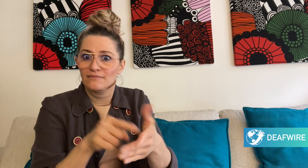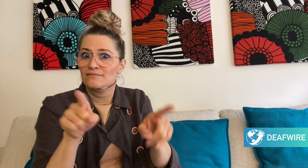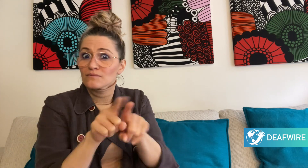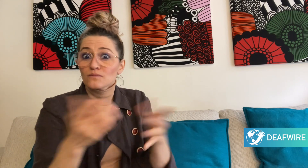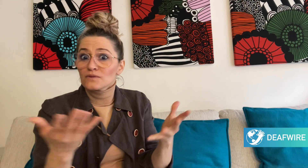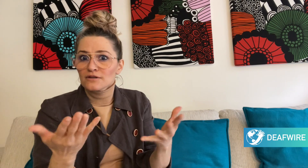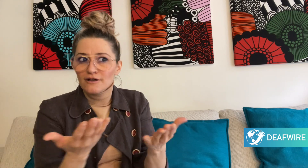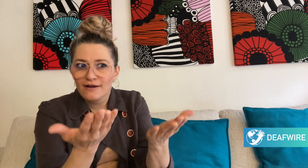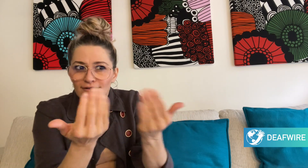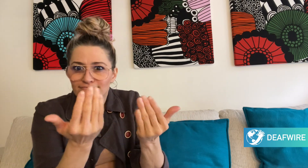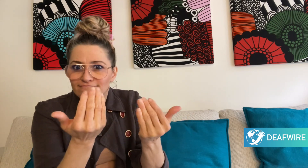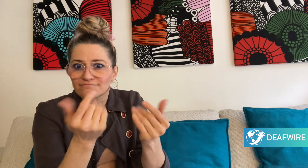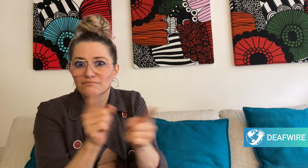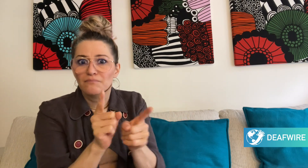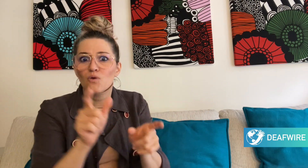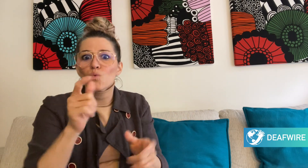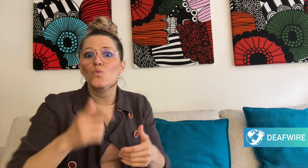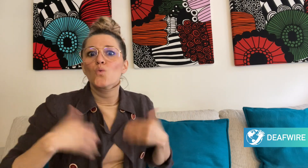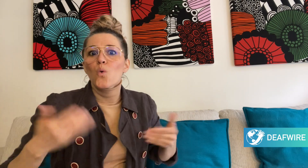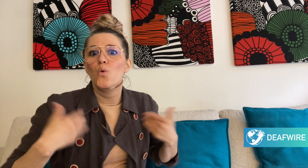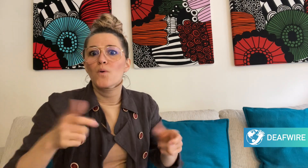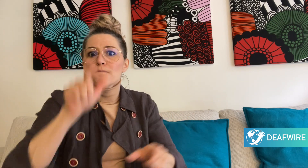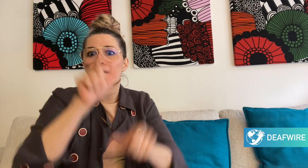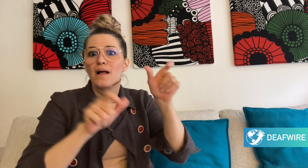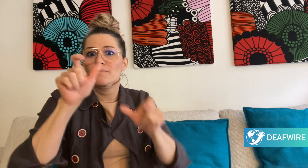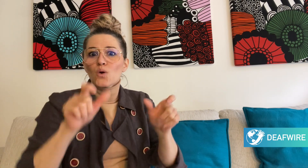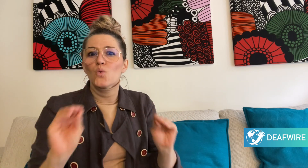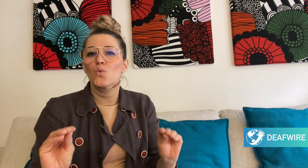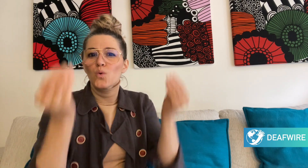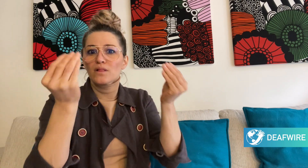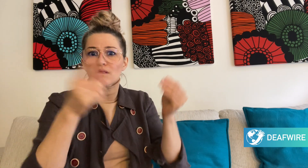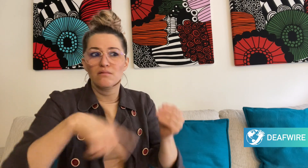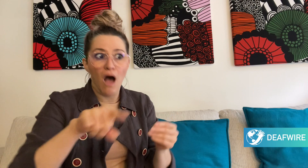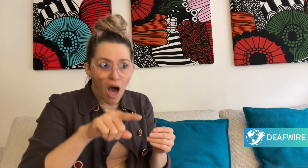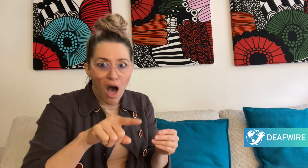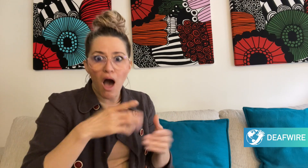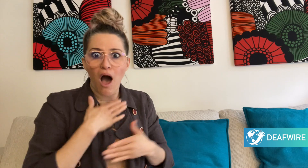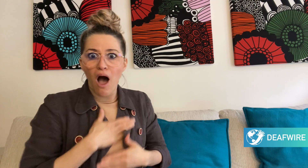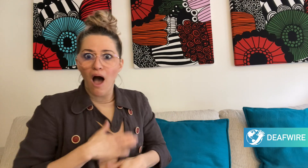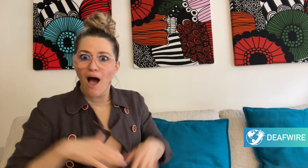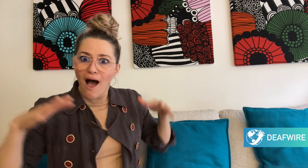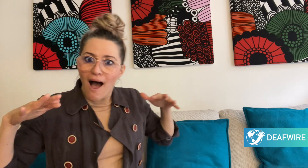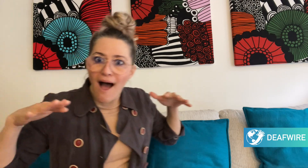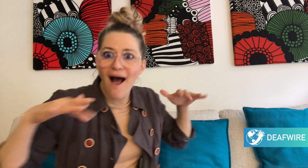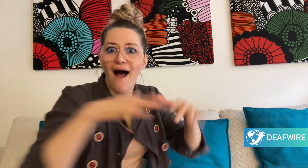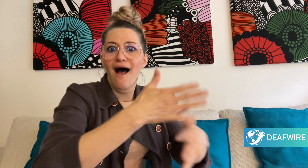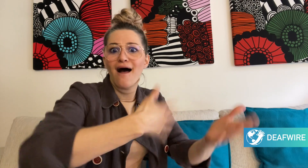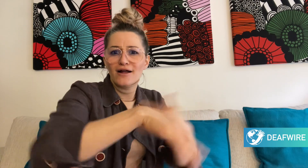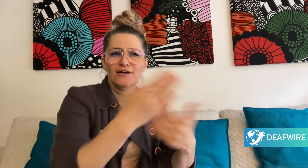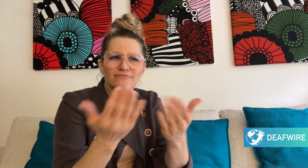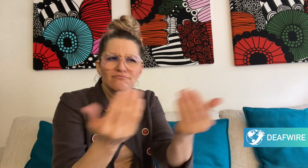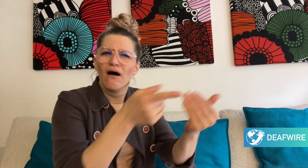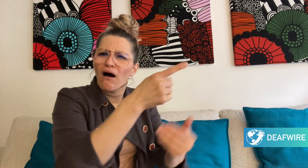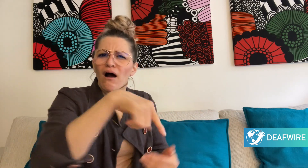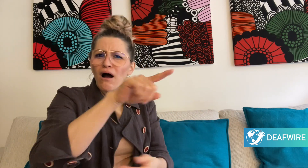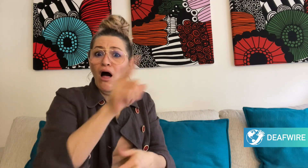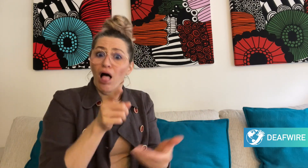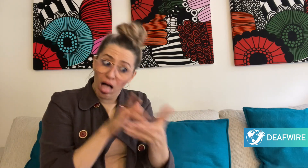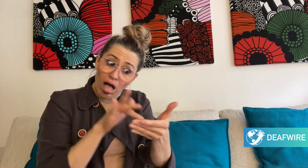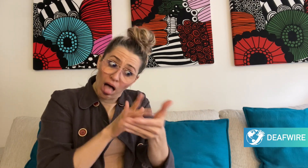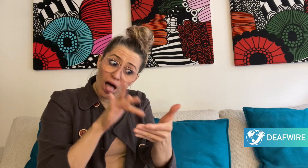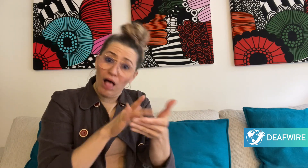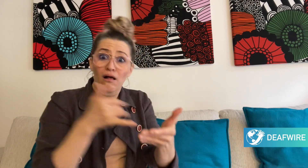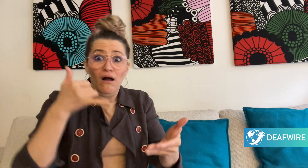that attract and convince younger people to take a break